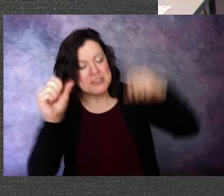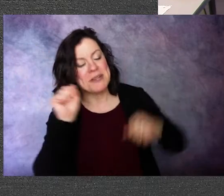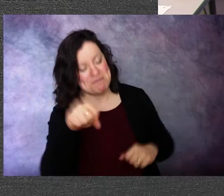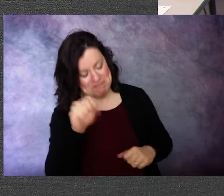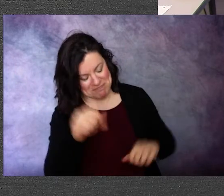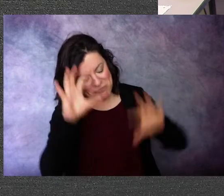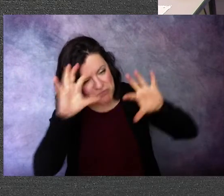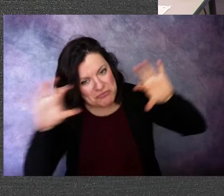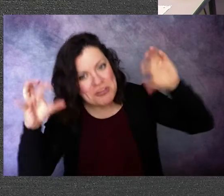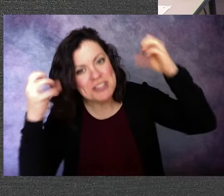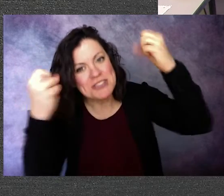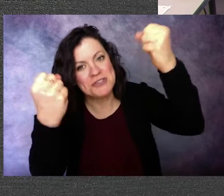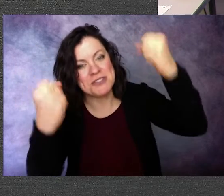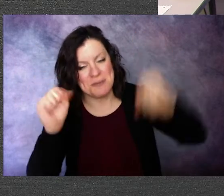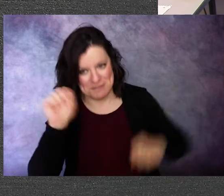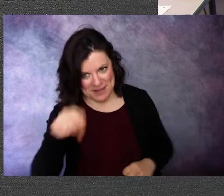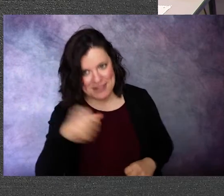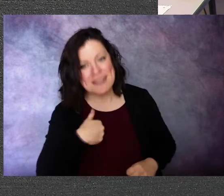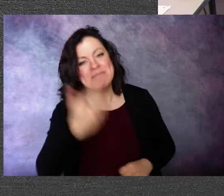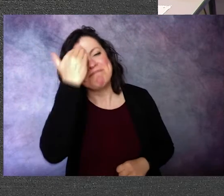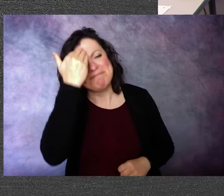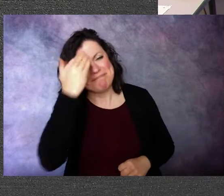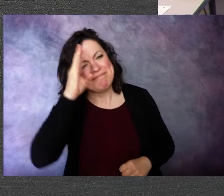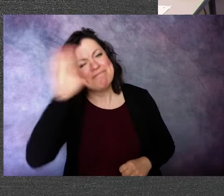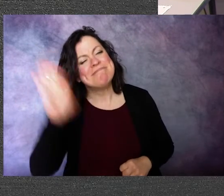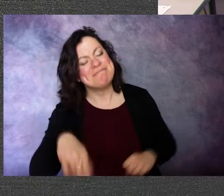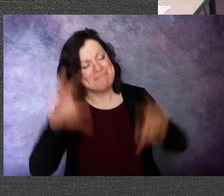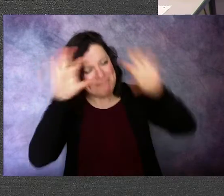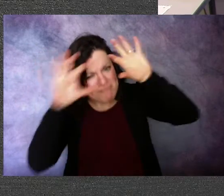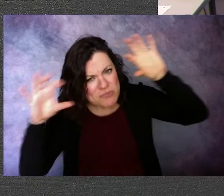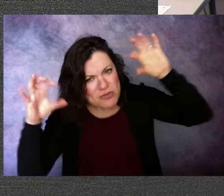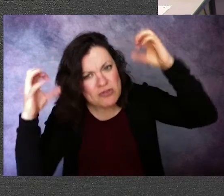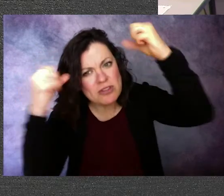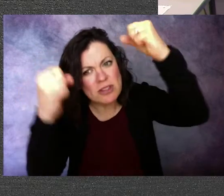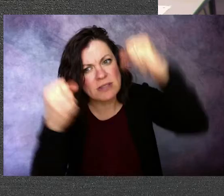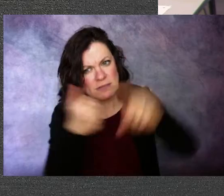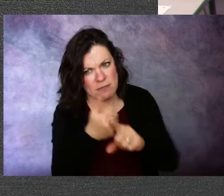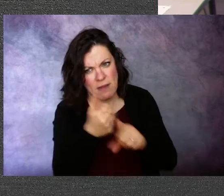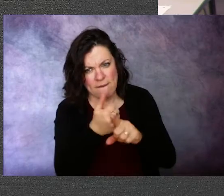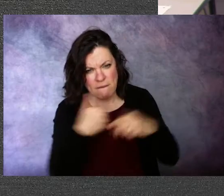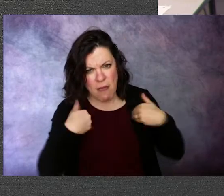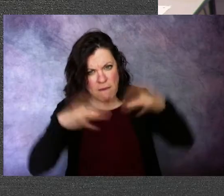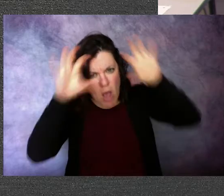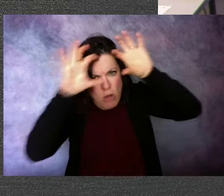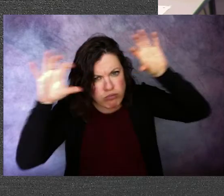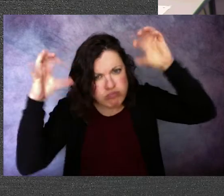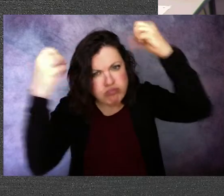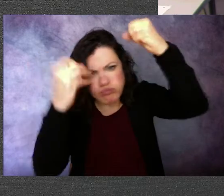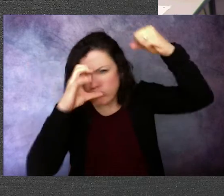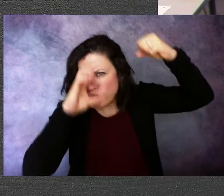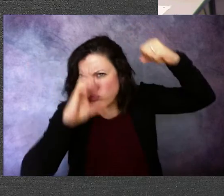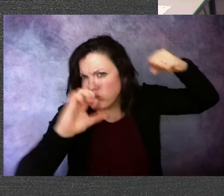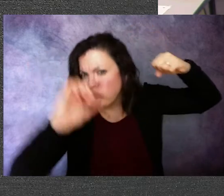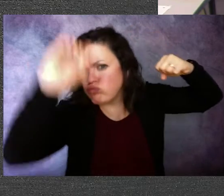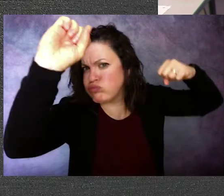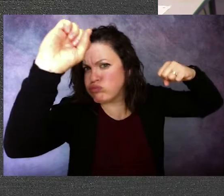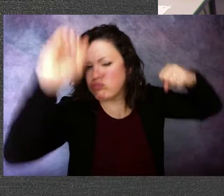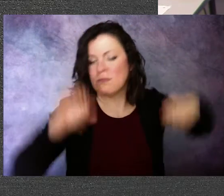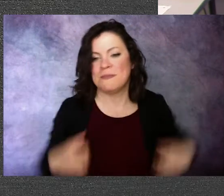the triceratops, the triceratops Yes I know the triceratops Who has three horns on their head